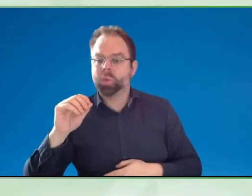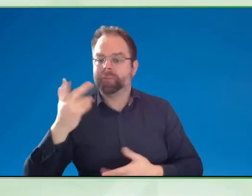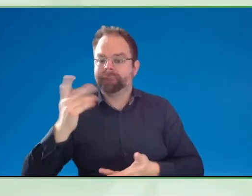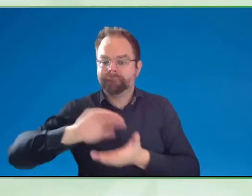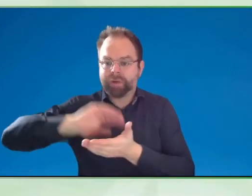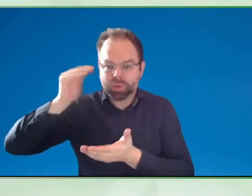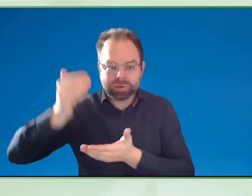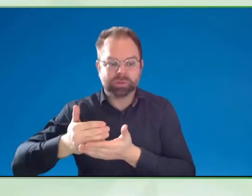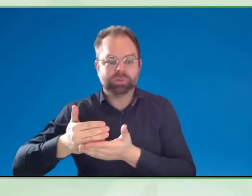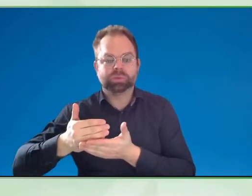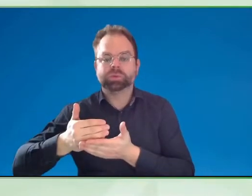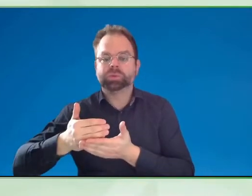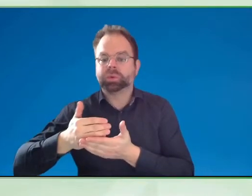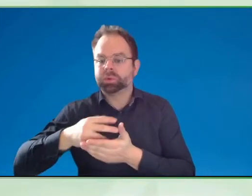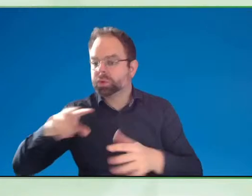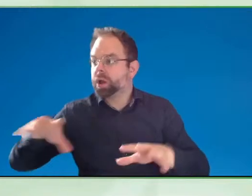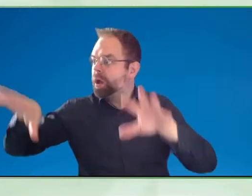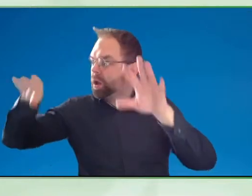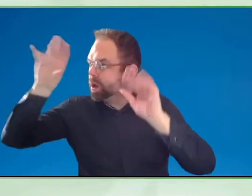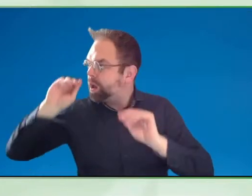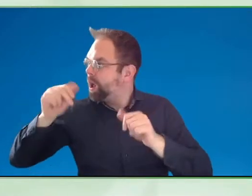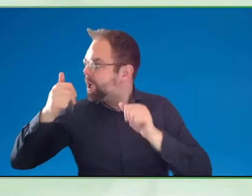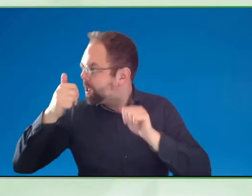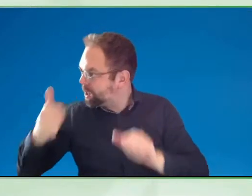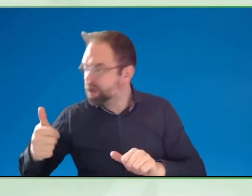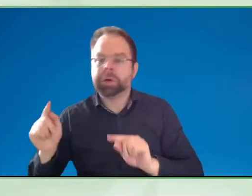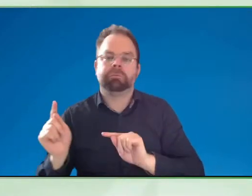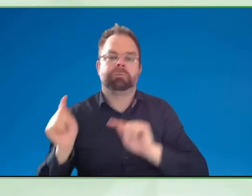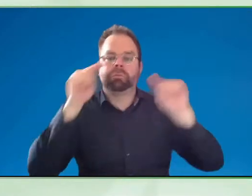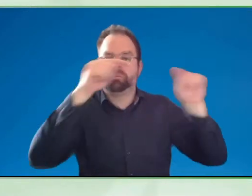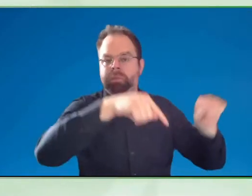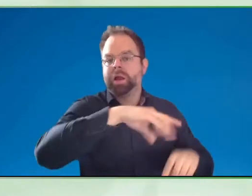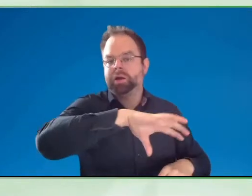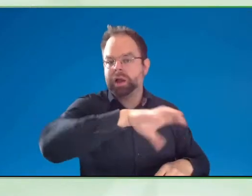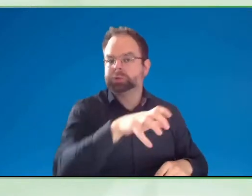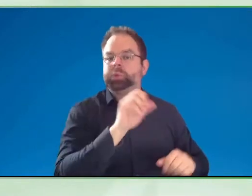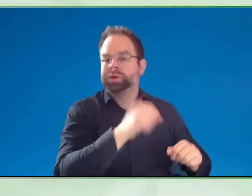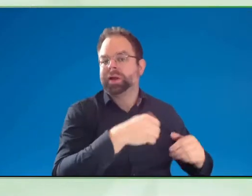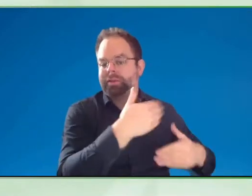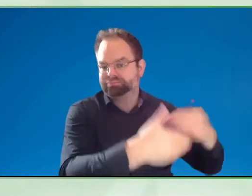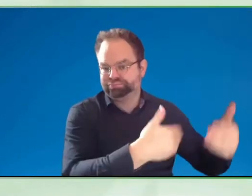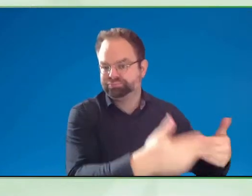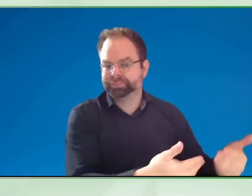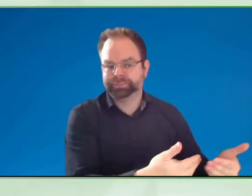inclusive education policies.